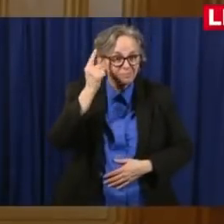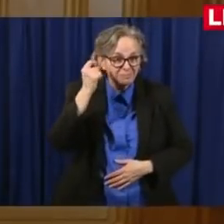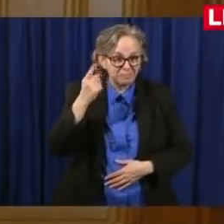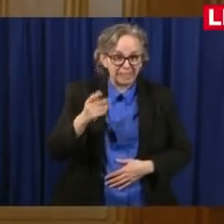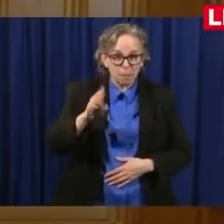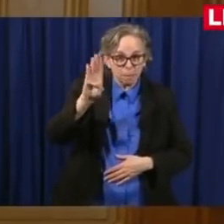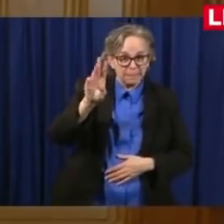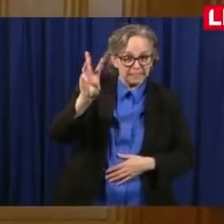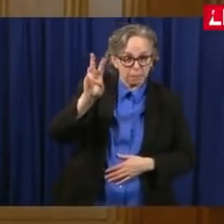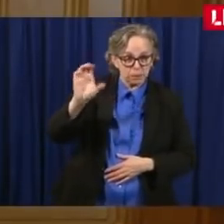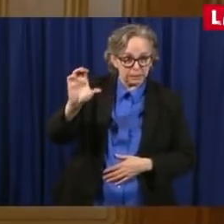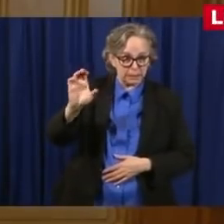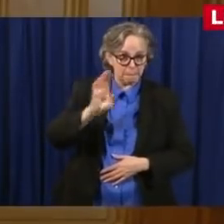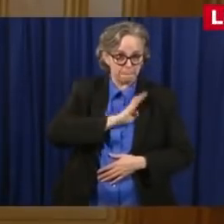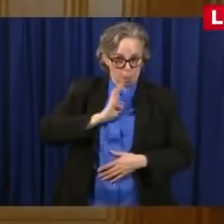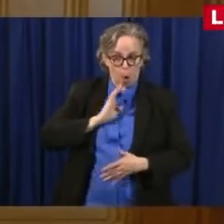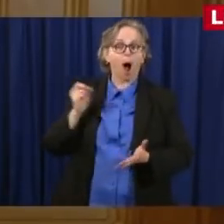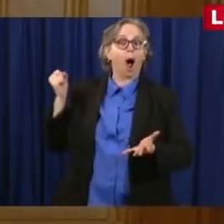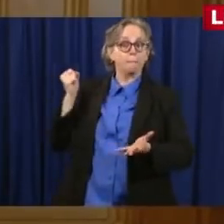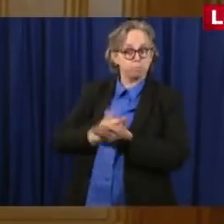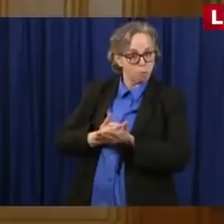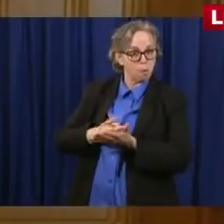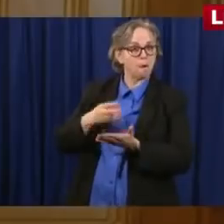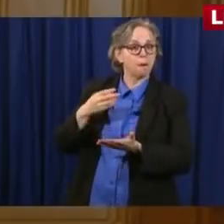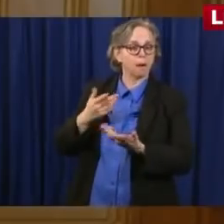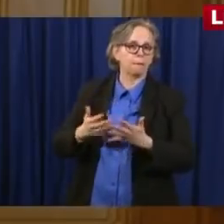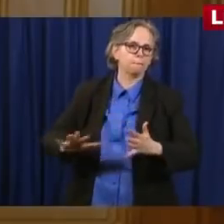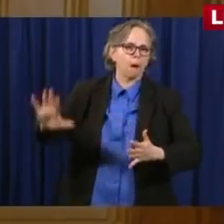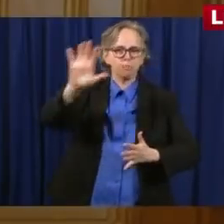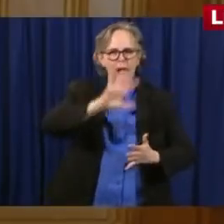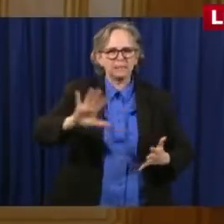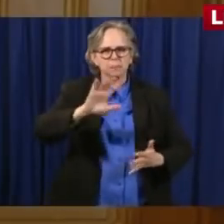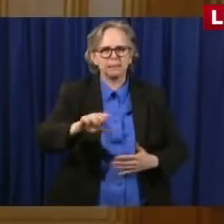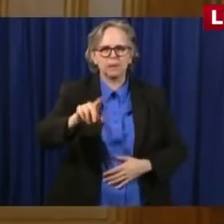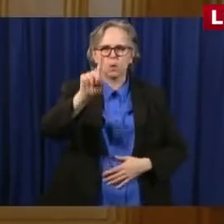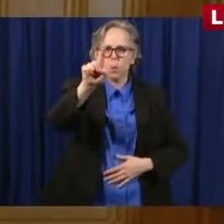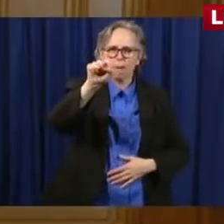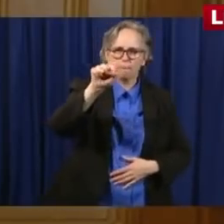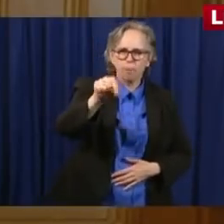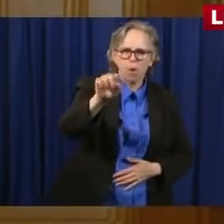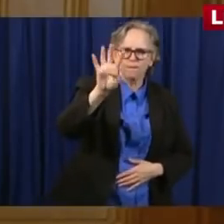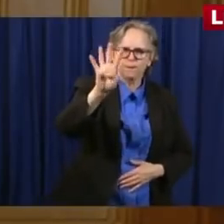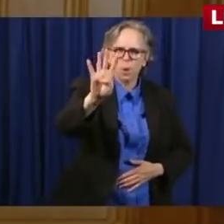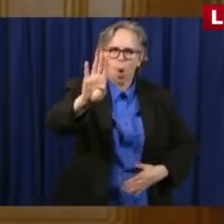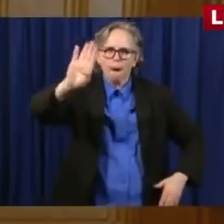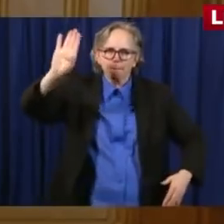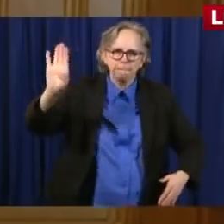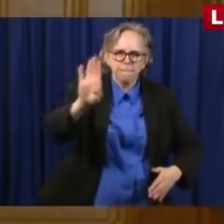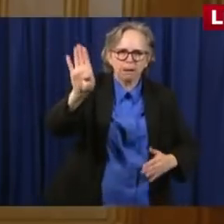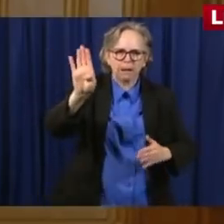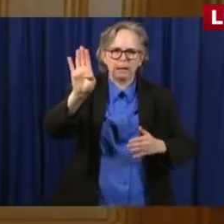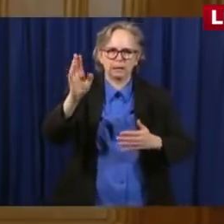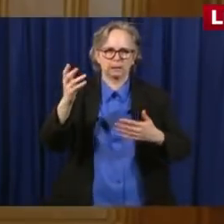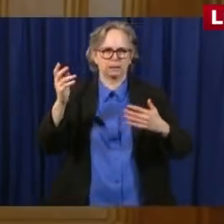IF APPROVED BY THE BOARD, APPROXIMATELY $1.4 BILLION WILL GO TO PRIVATE EMPLOYERS.